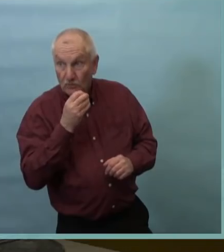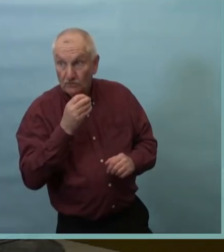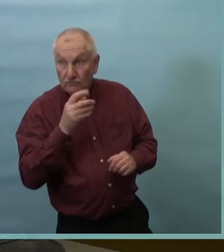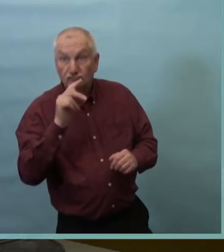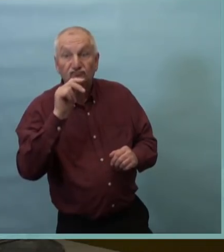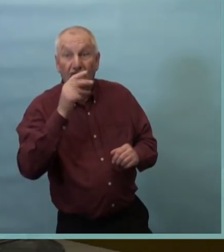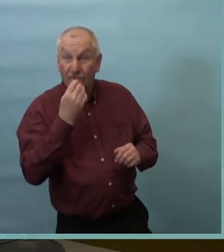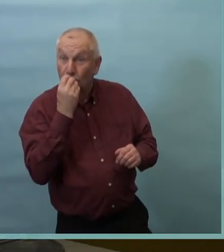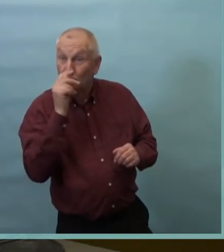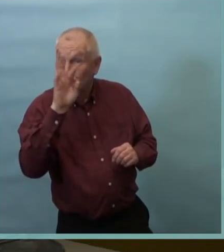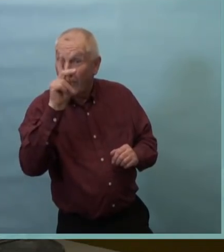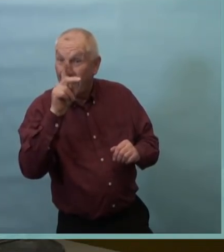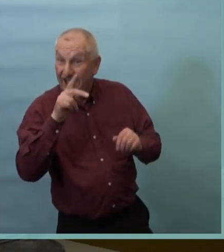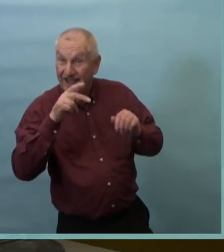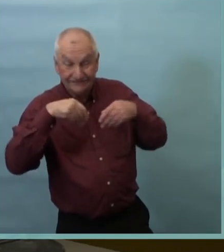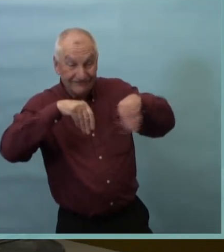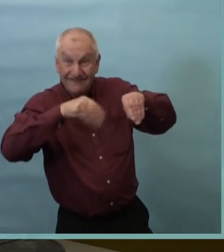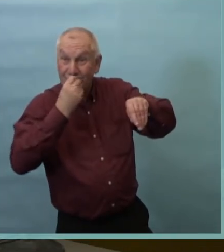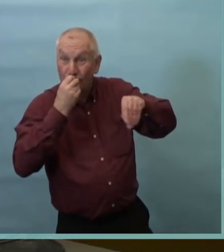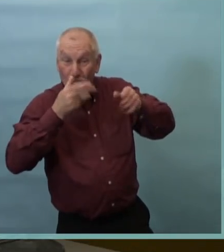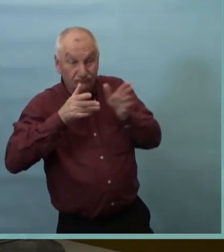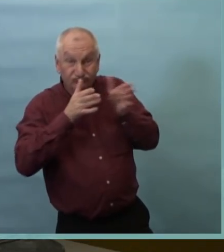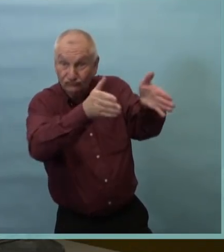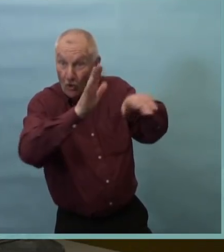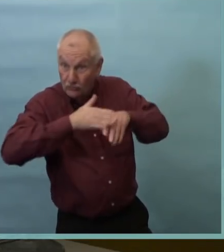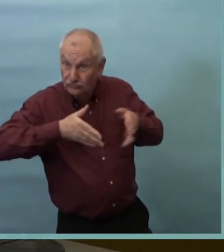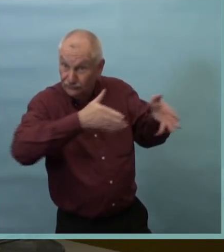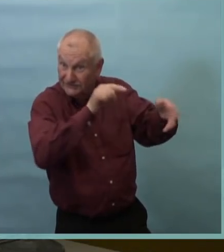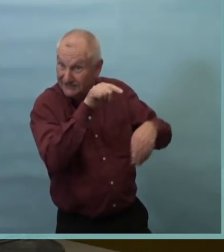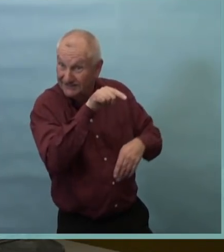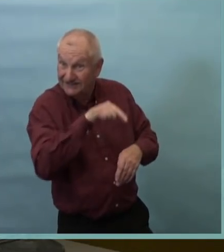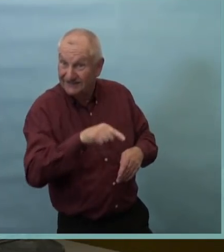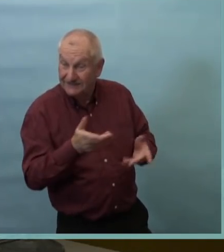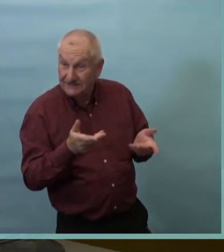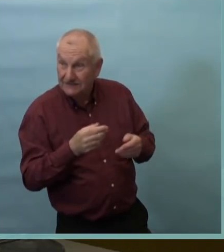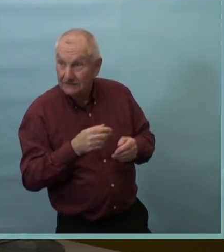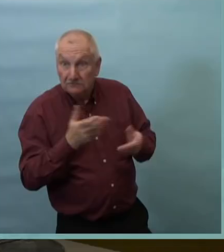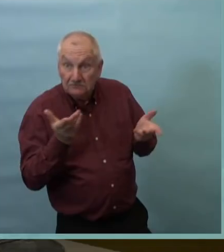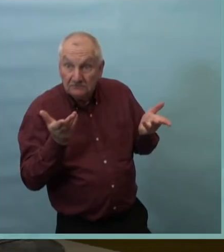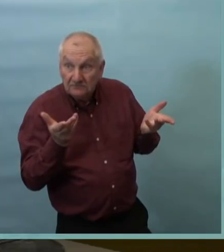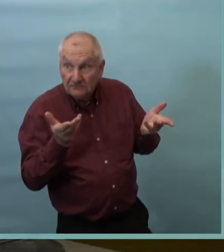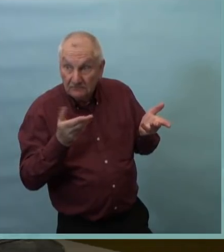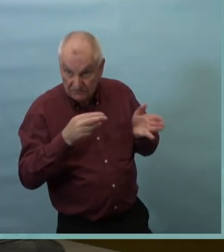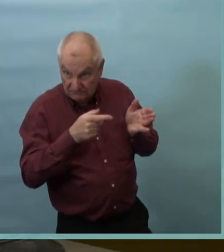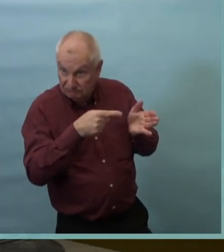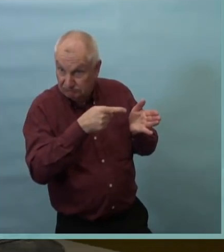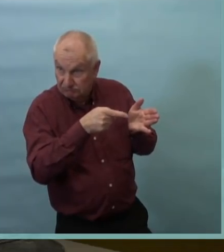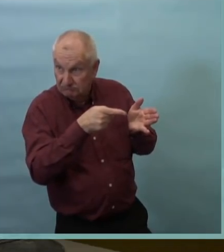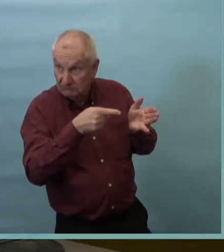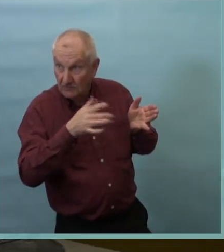trucks but obviously was social distancing requirements they're not being booked for event student sort of gathering sizes and that sort of thing